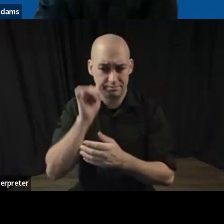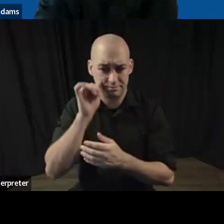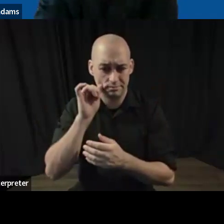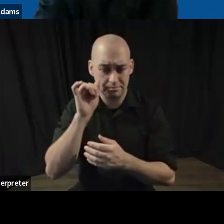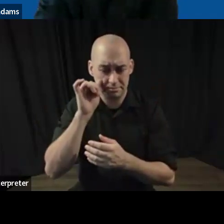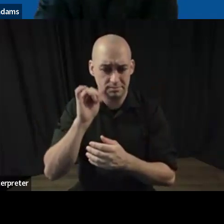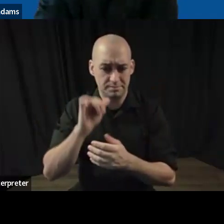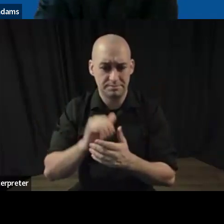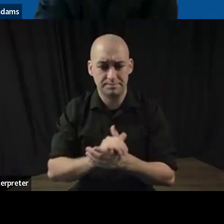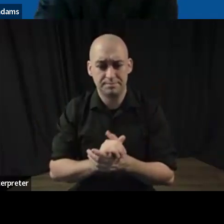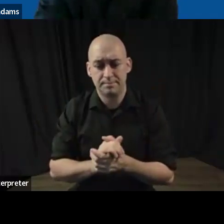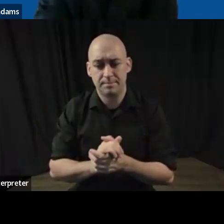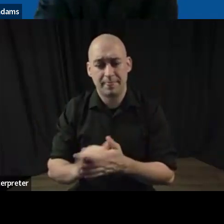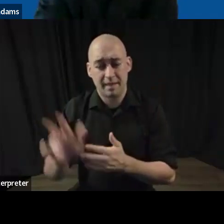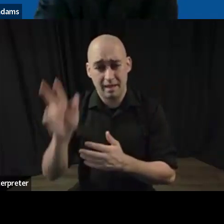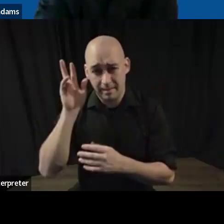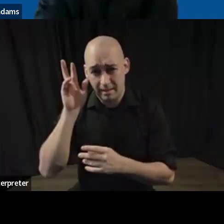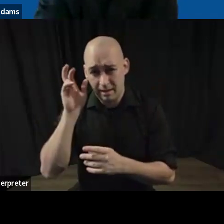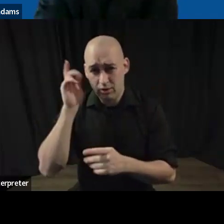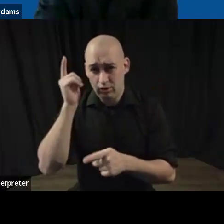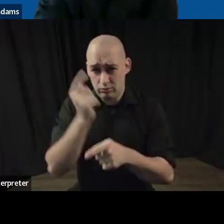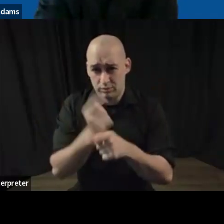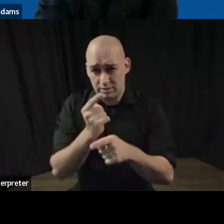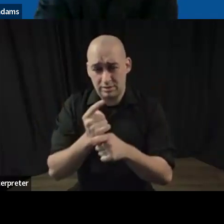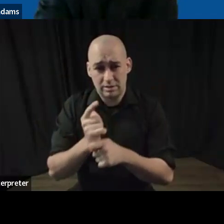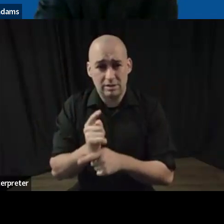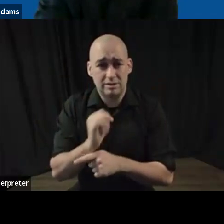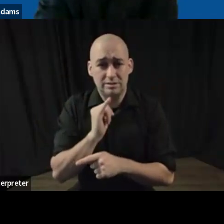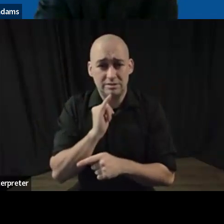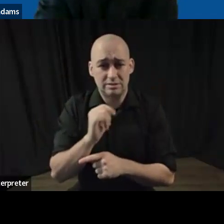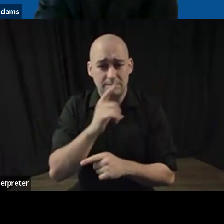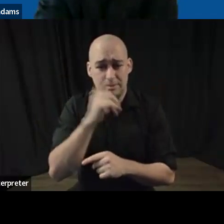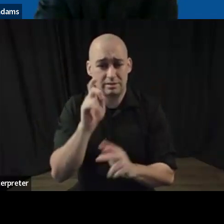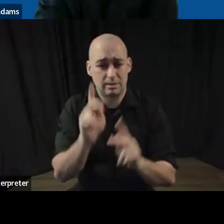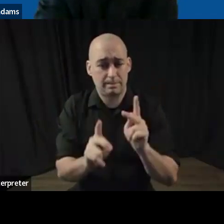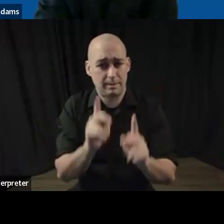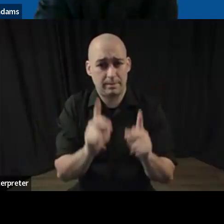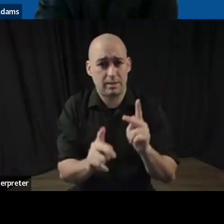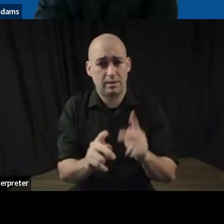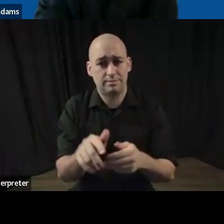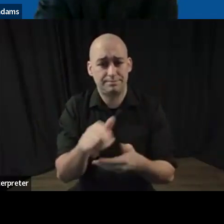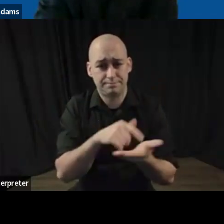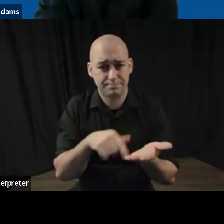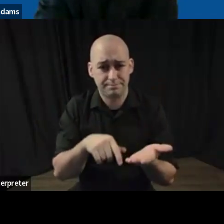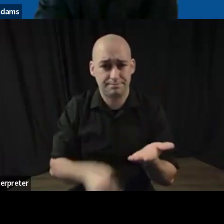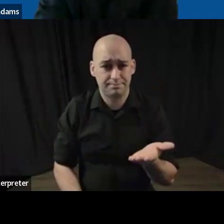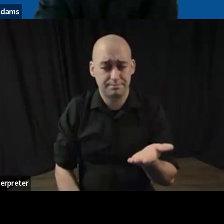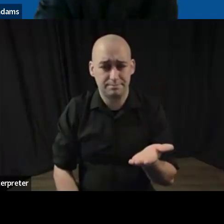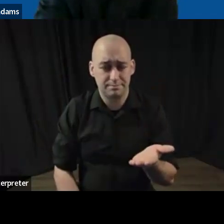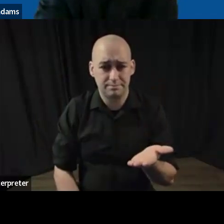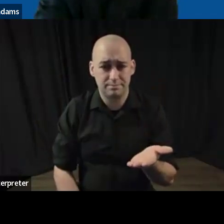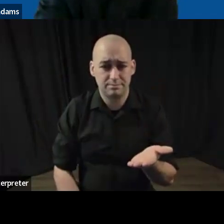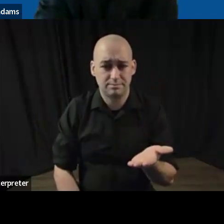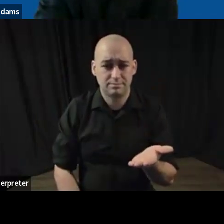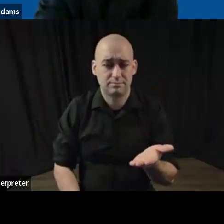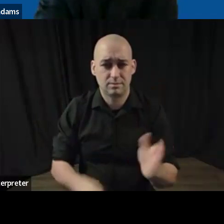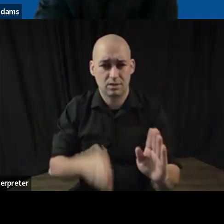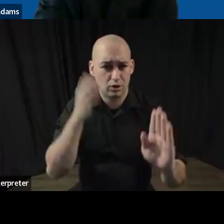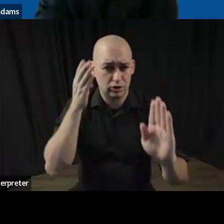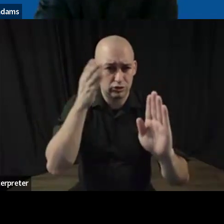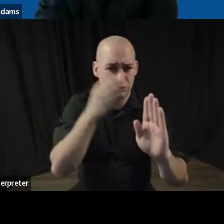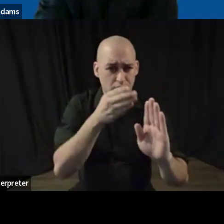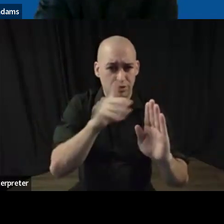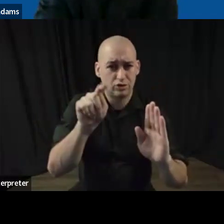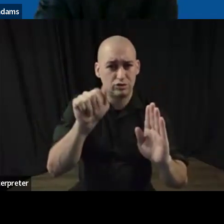So, if I'm hearing you correctly, is because the folks that are on the target in the target area